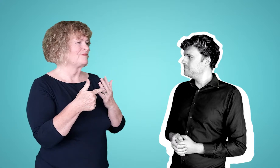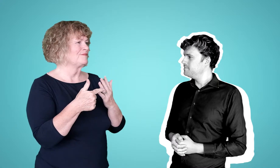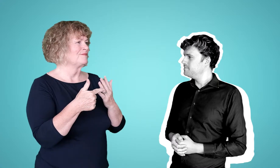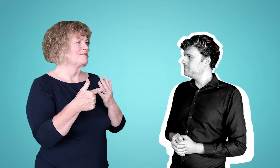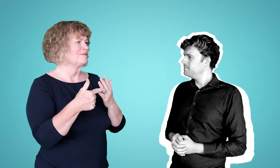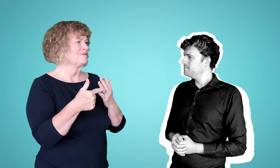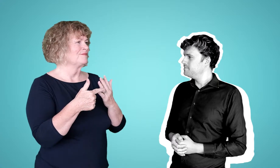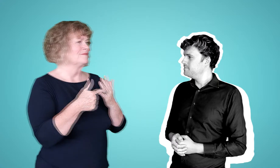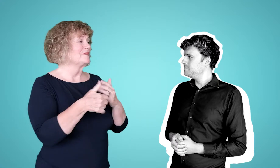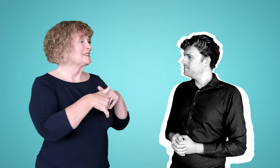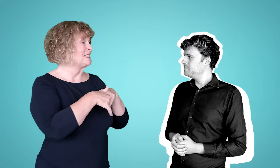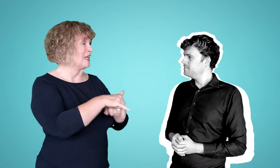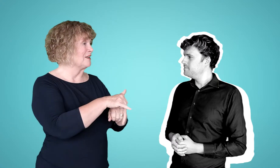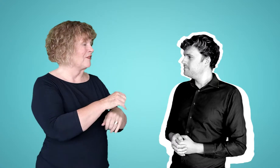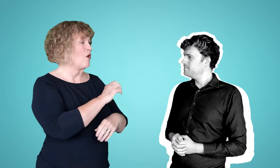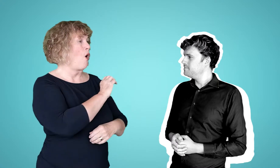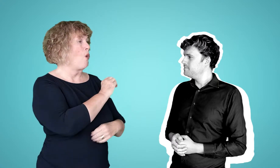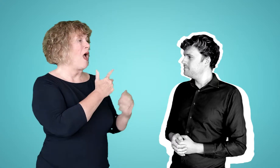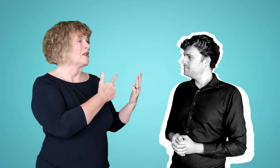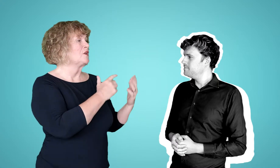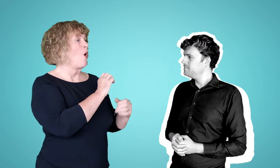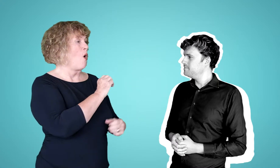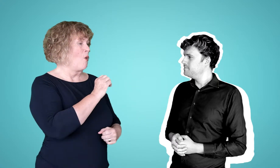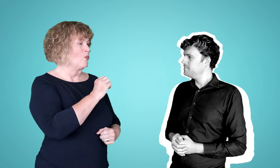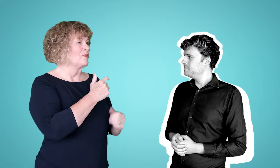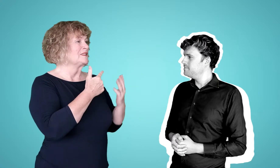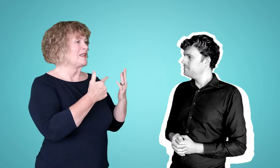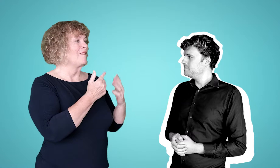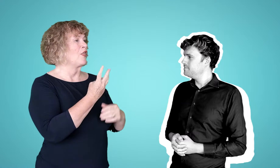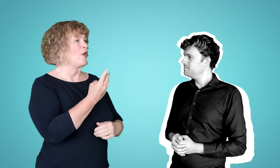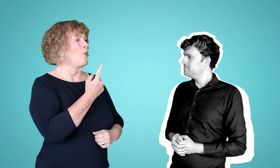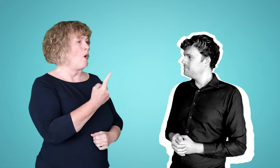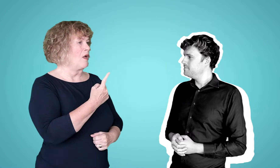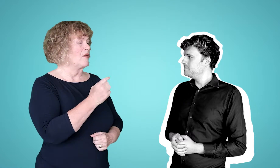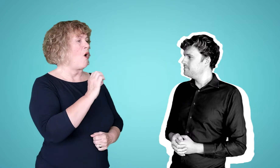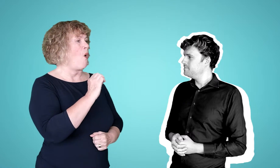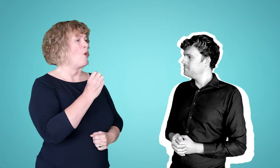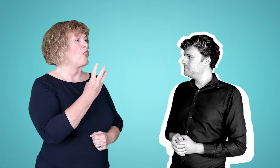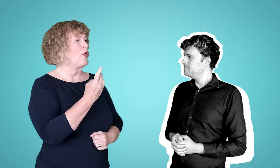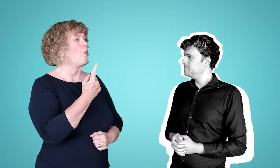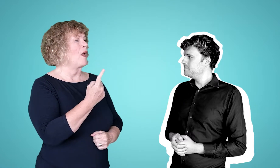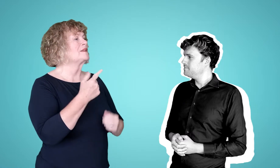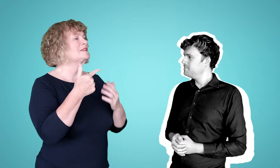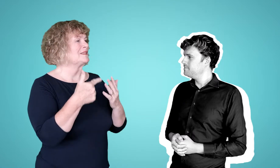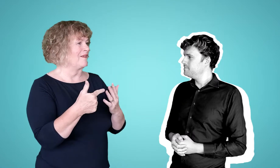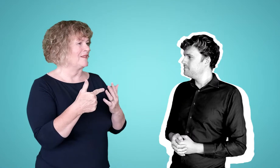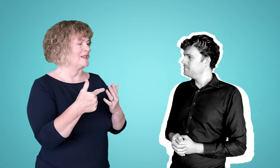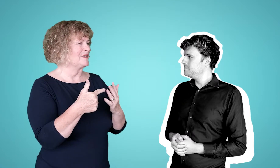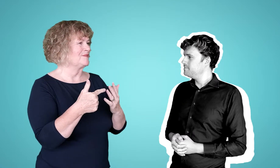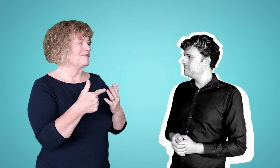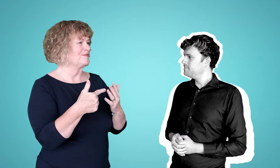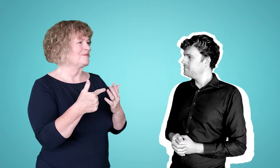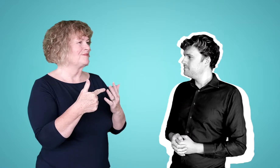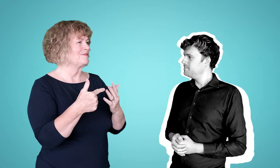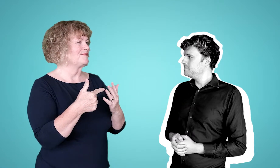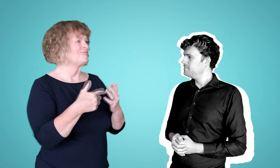Textphone 0800 731 0317